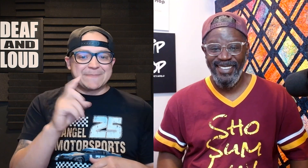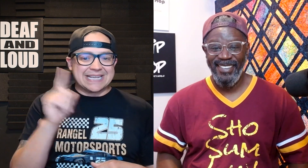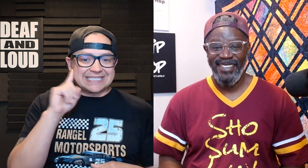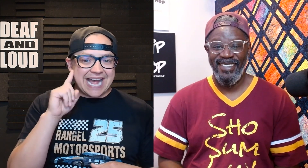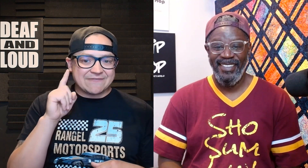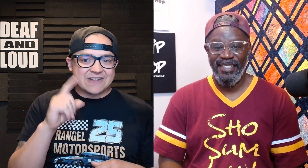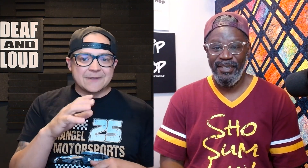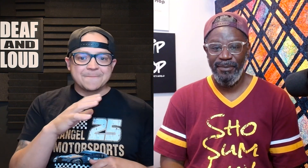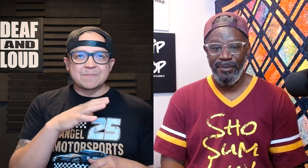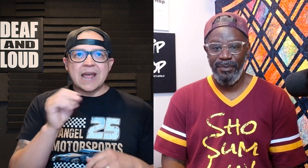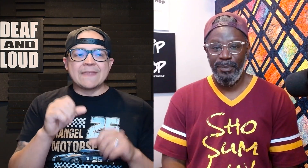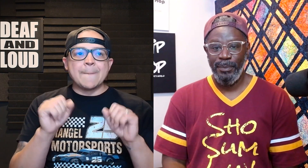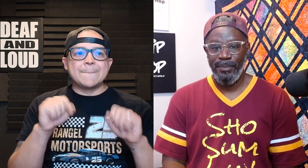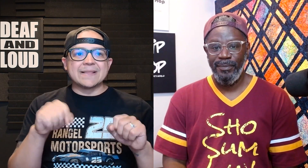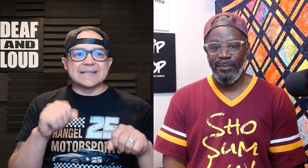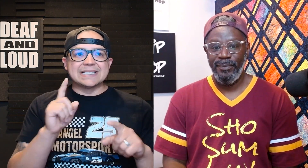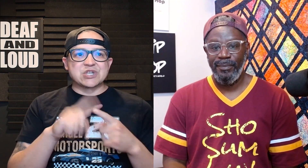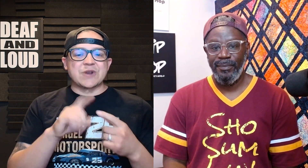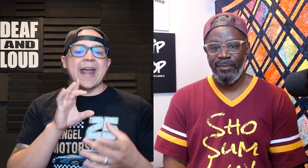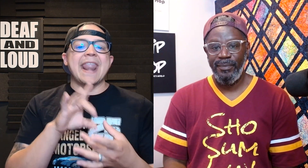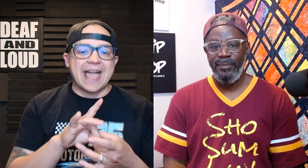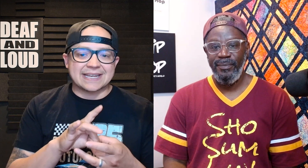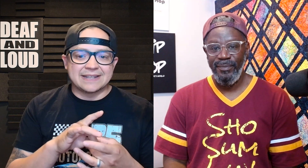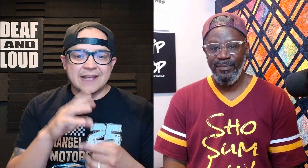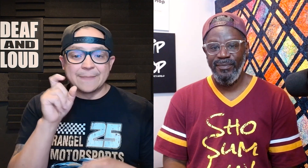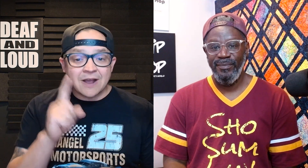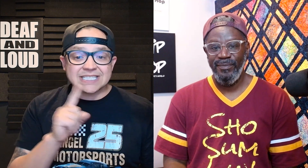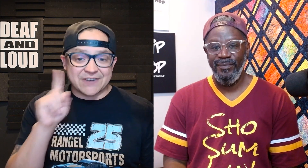being Deaf and the ability to connect because of our